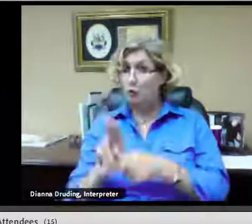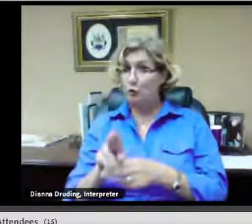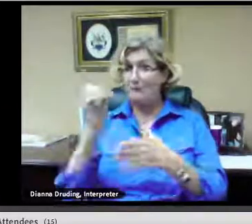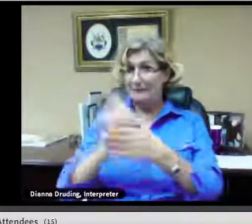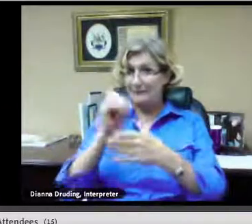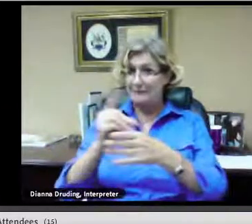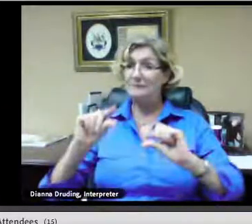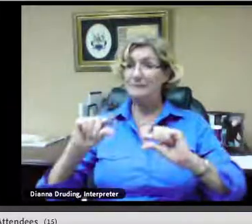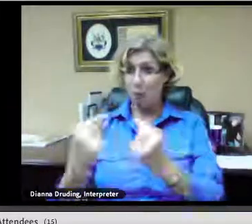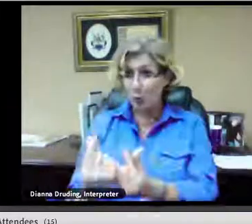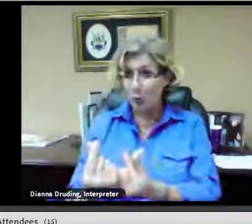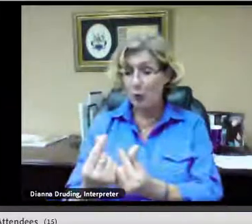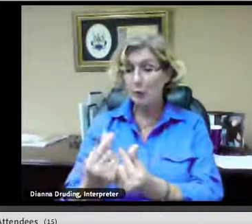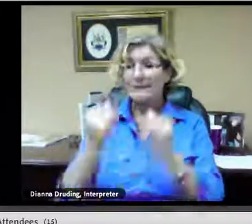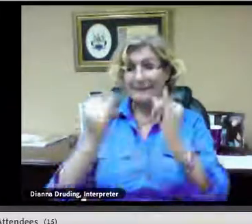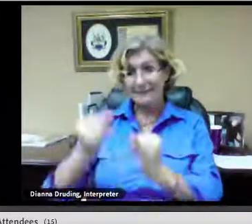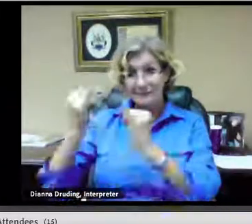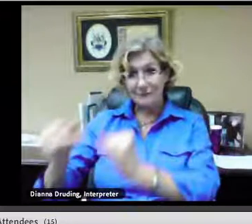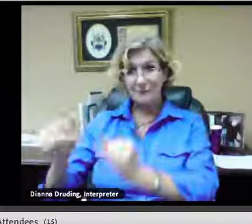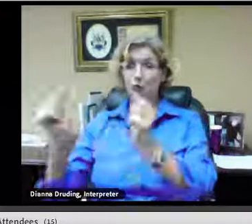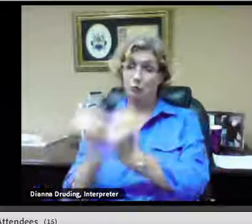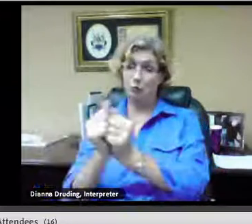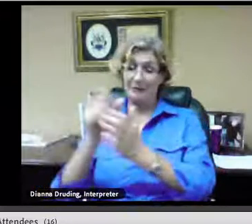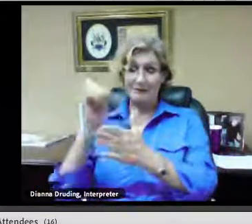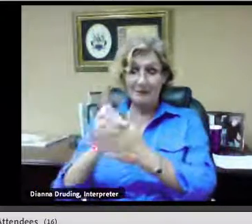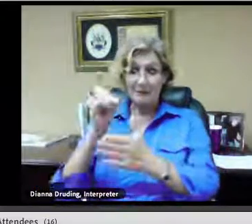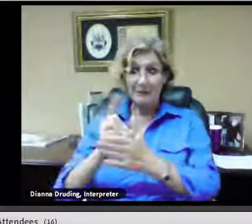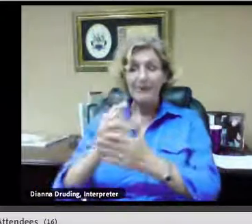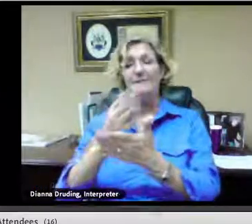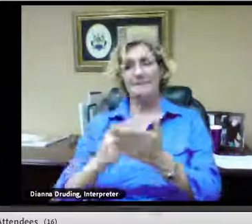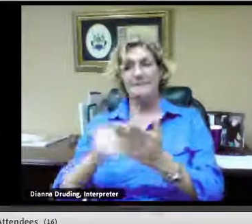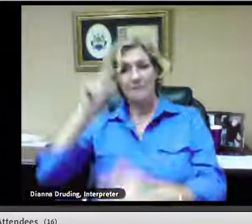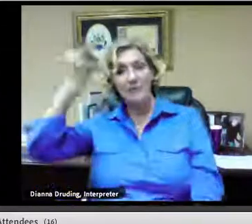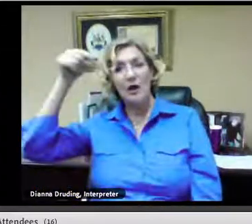Some are used by government organizations and projects.